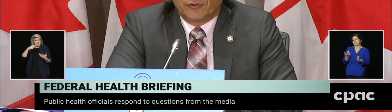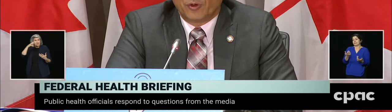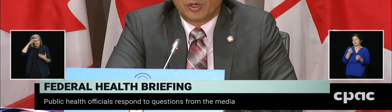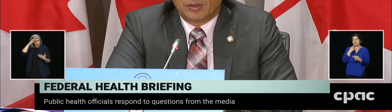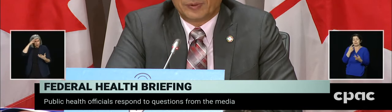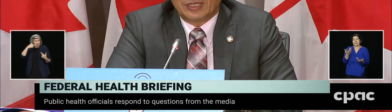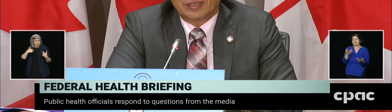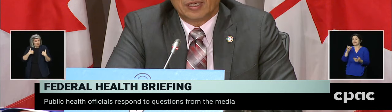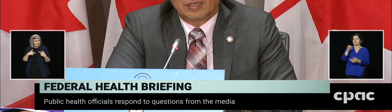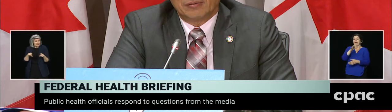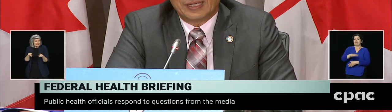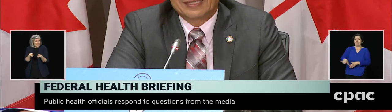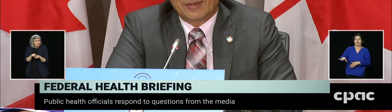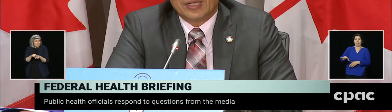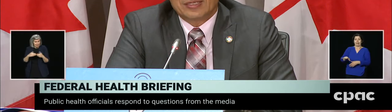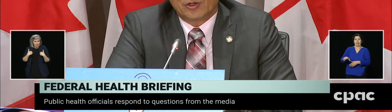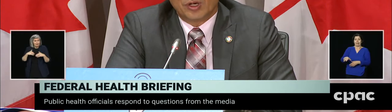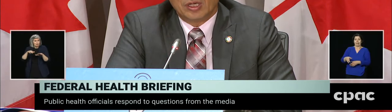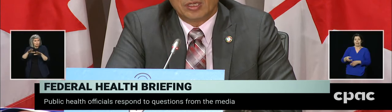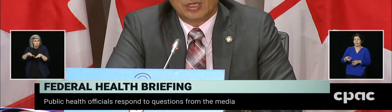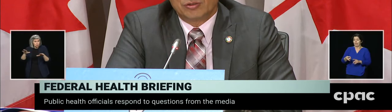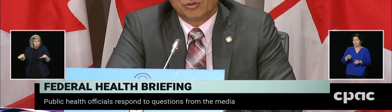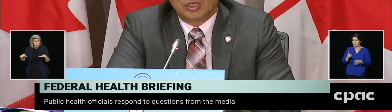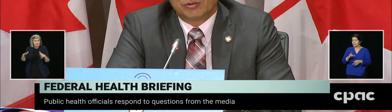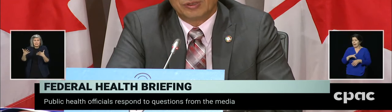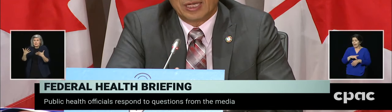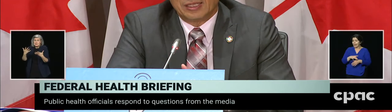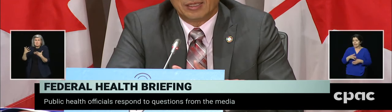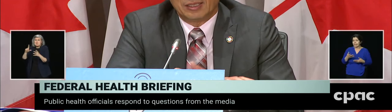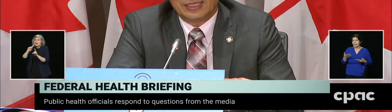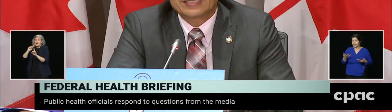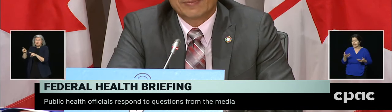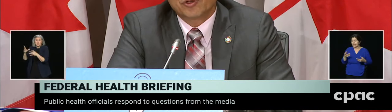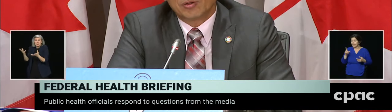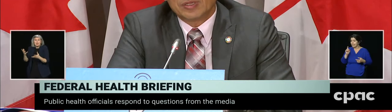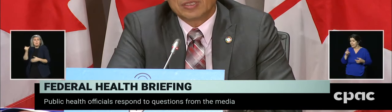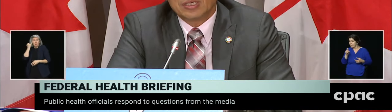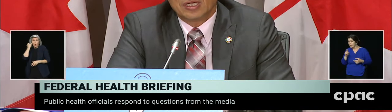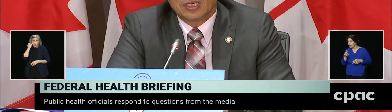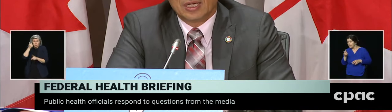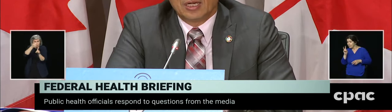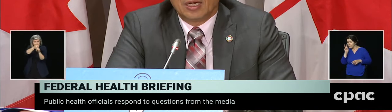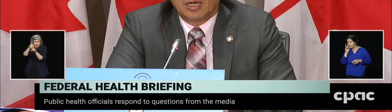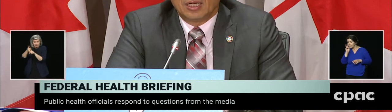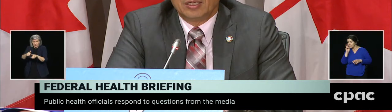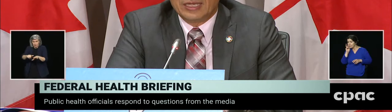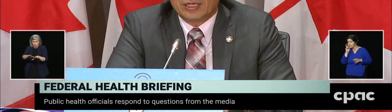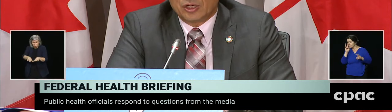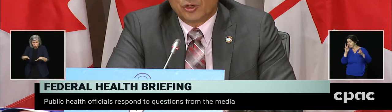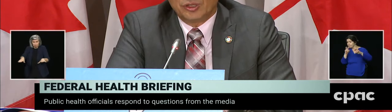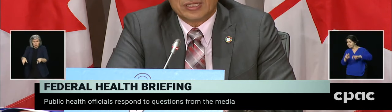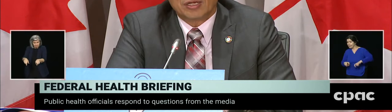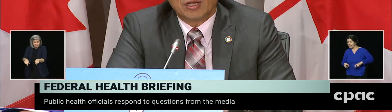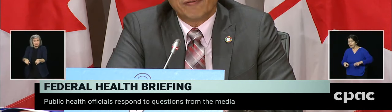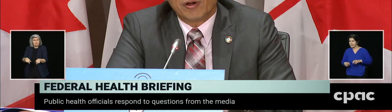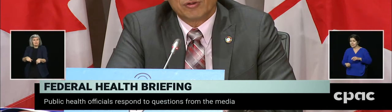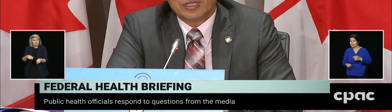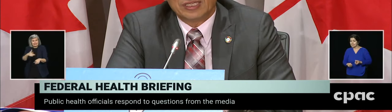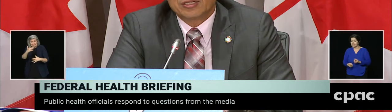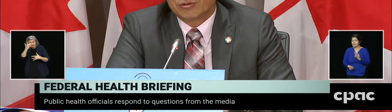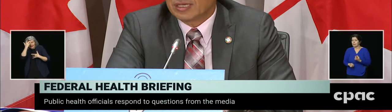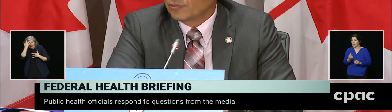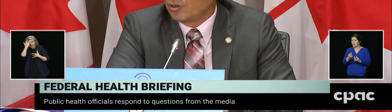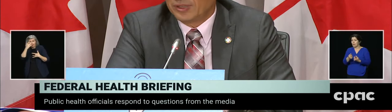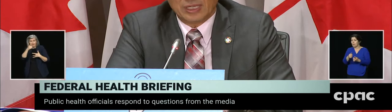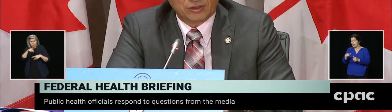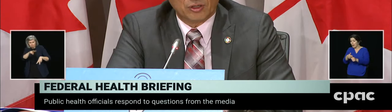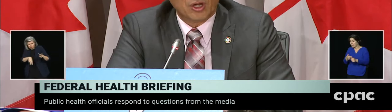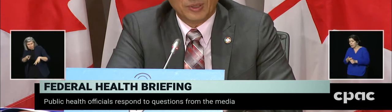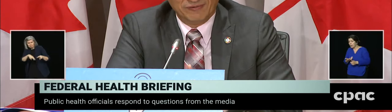I'M ALSO A PARENT.